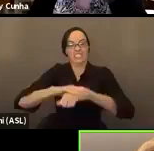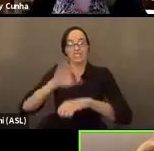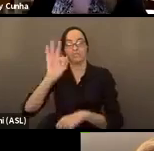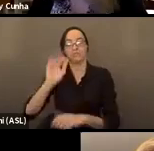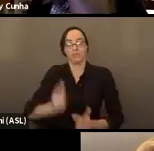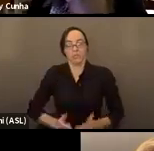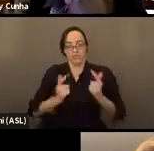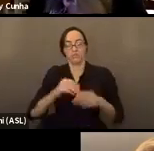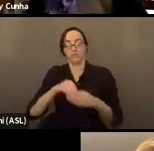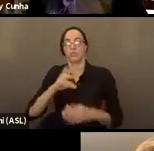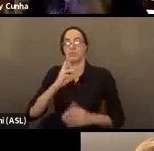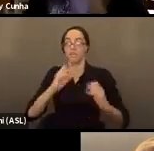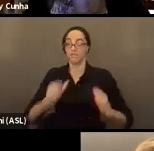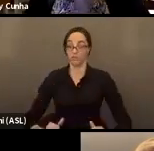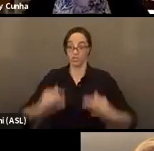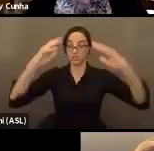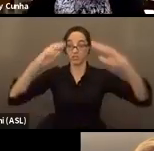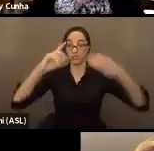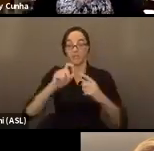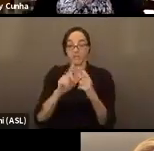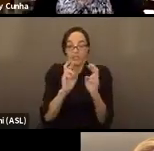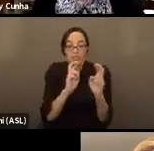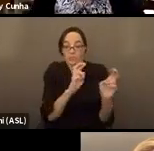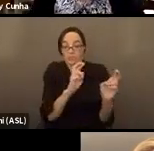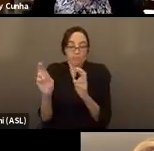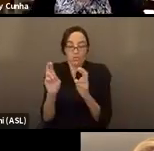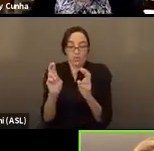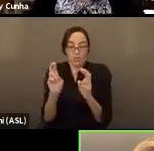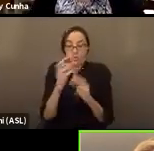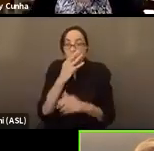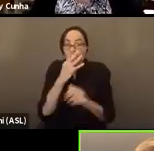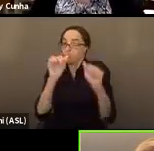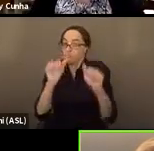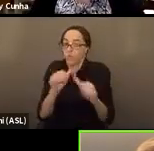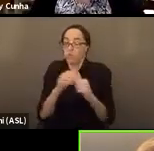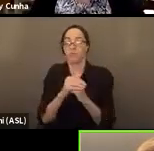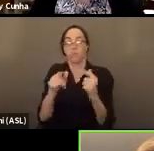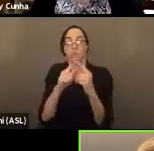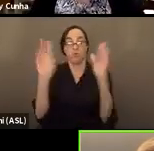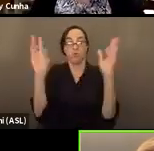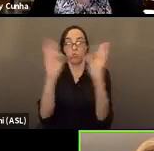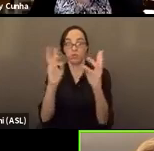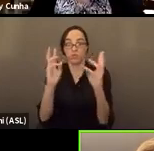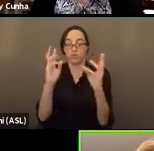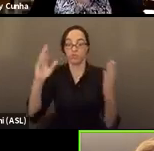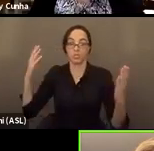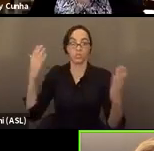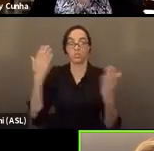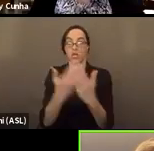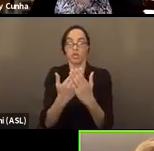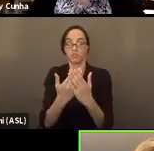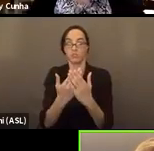comes and we were severely flooded in early march too i might add so you never know when those when